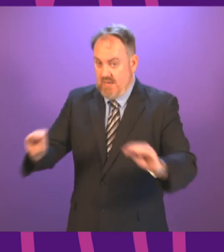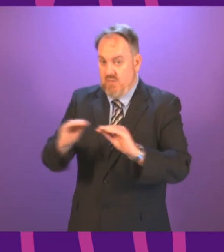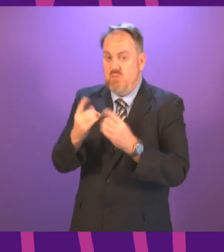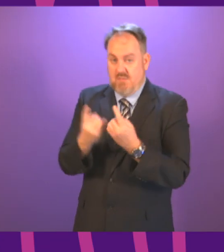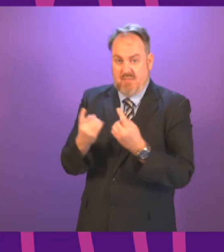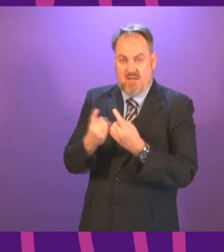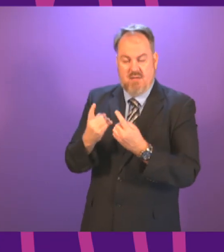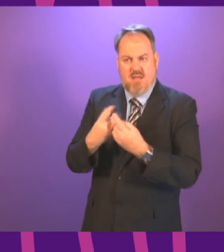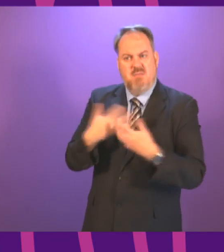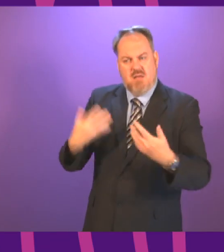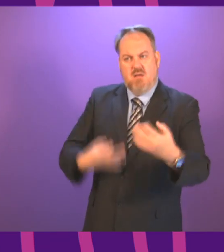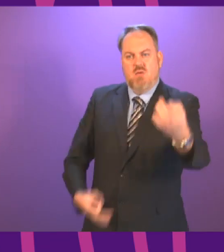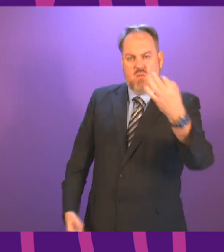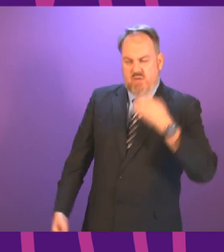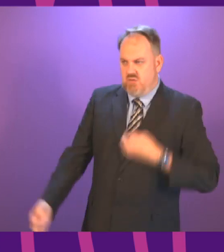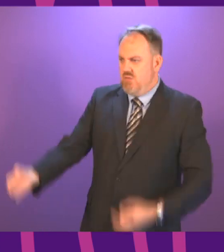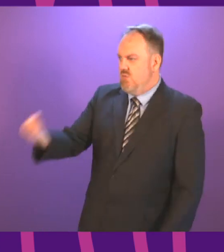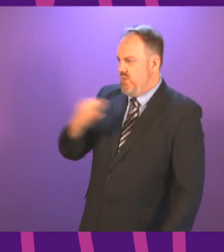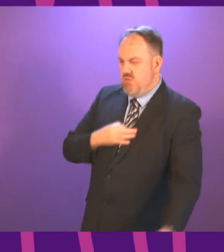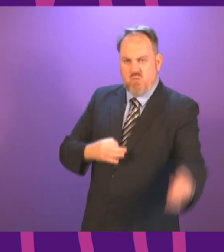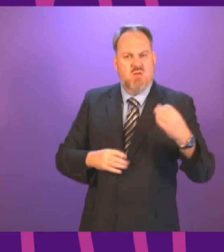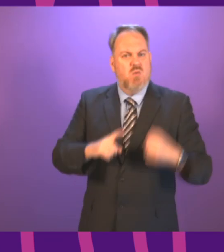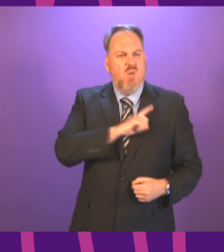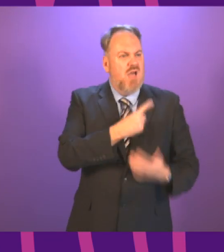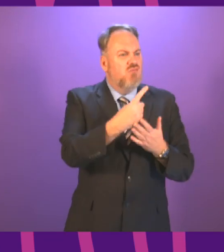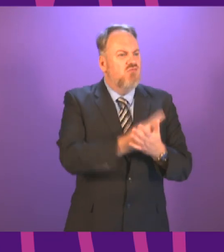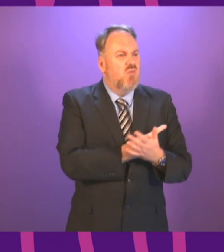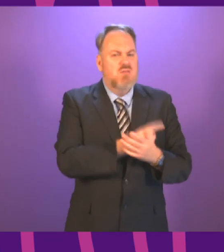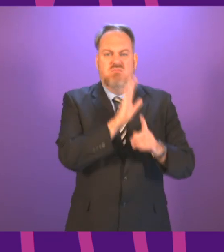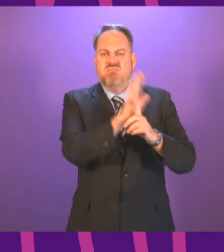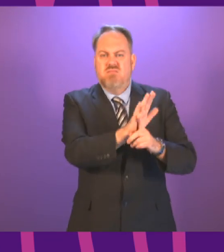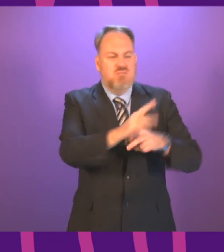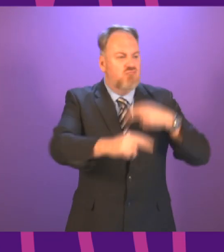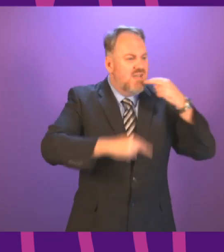part of the scrutiny process—questions about why we have put restrictions on hospitality,